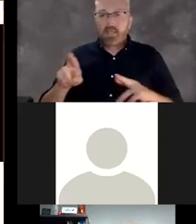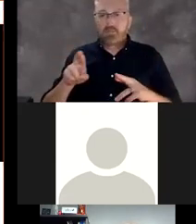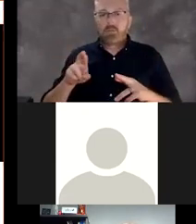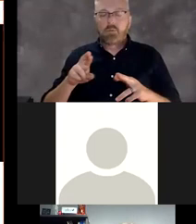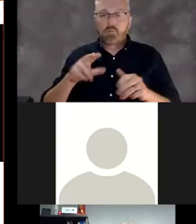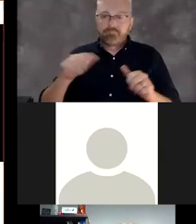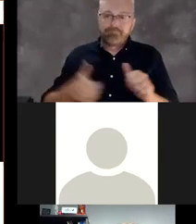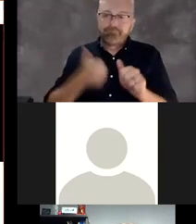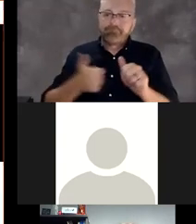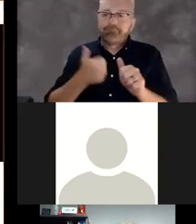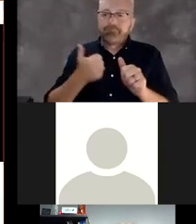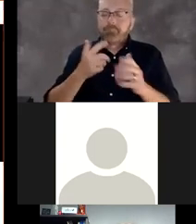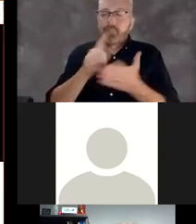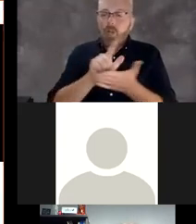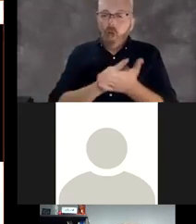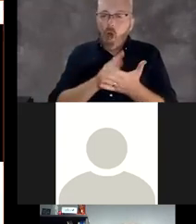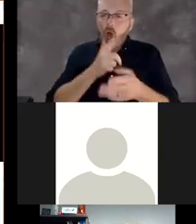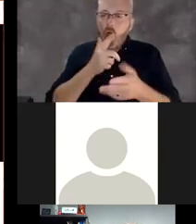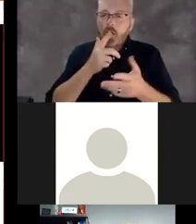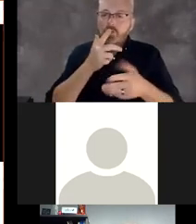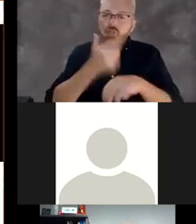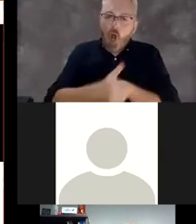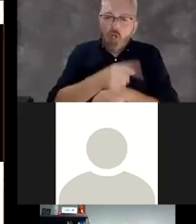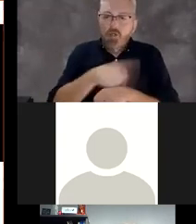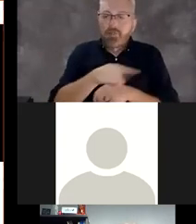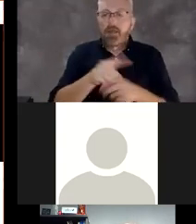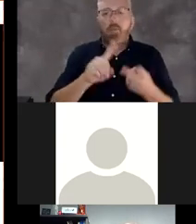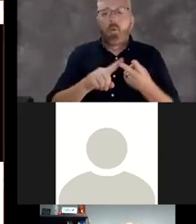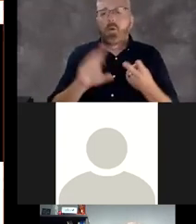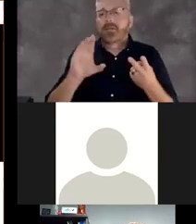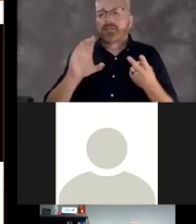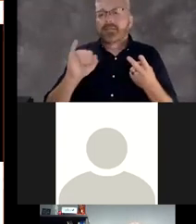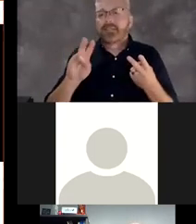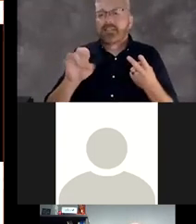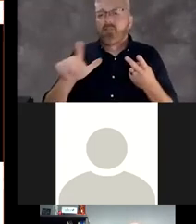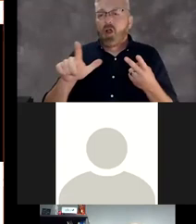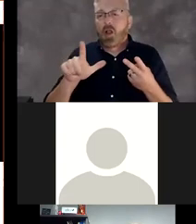CHARGES OR PURSUE A CIVIL CASE, THINGS LIKE THAT, UNTIL THEY